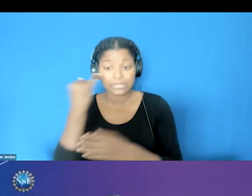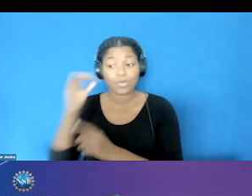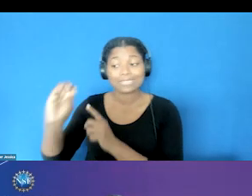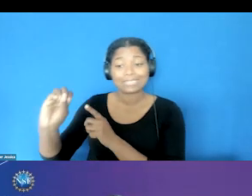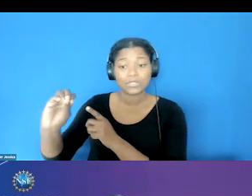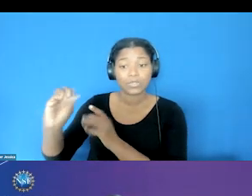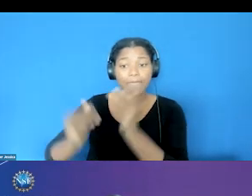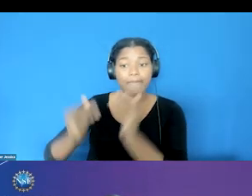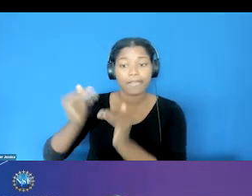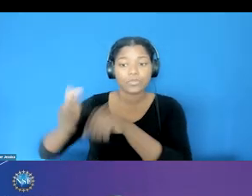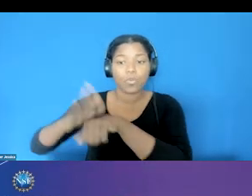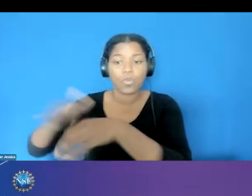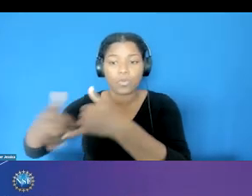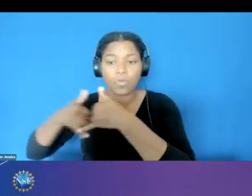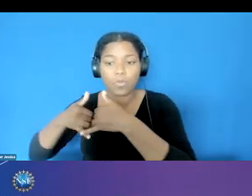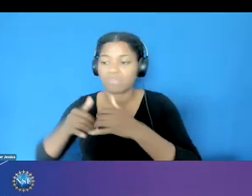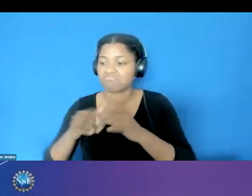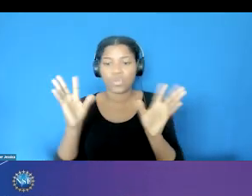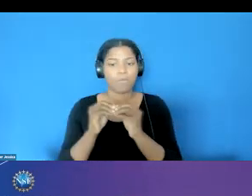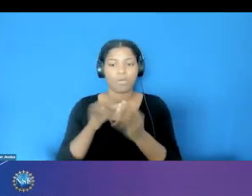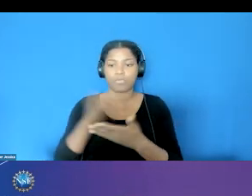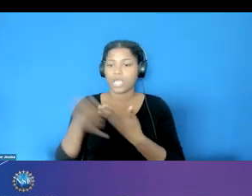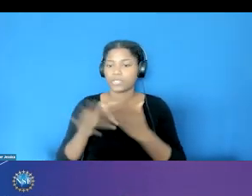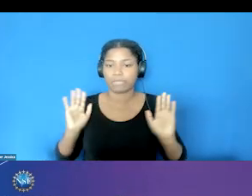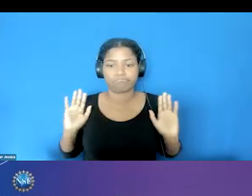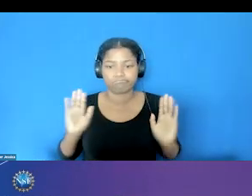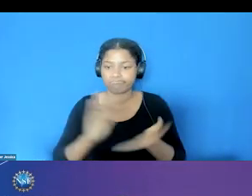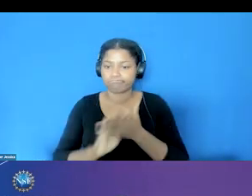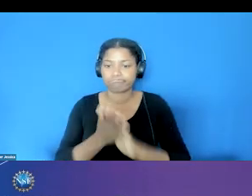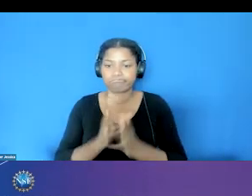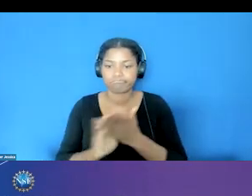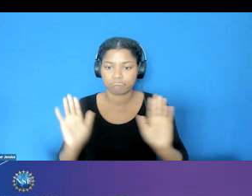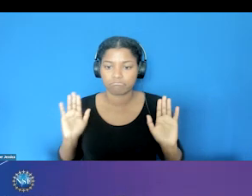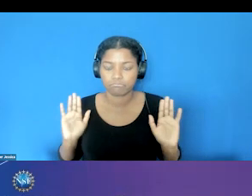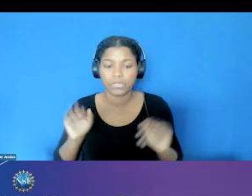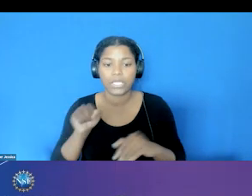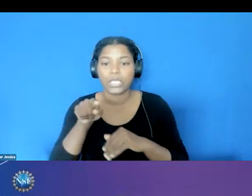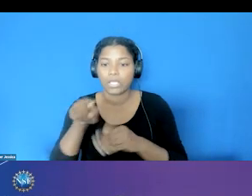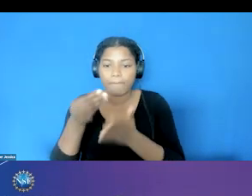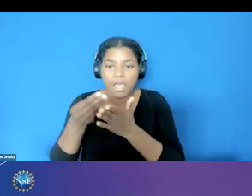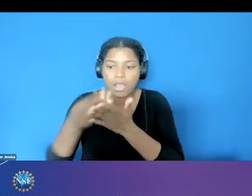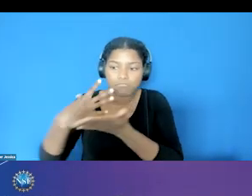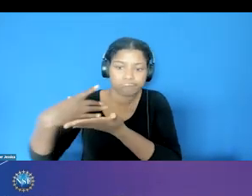If there's a zero balance on the award, there is no longer a project as far as NSF is concerned. You've spent all of the money.